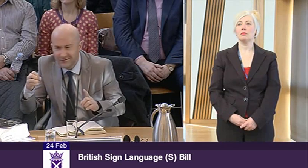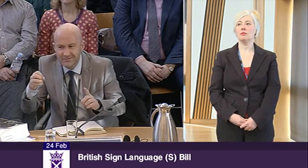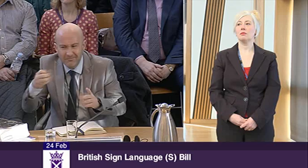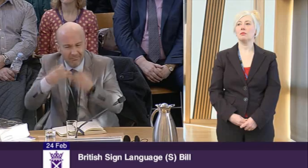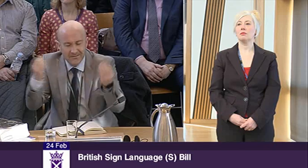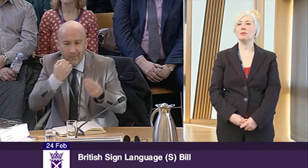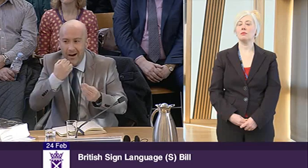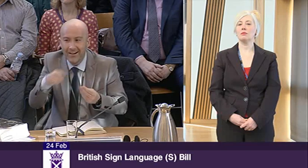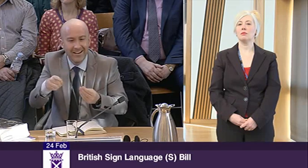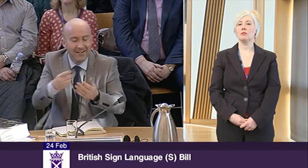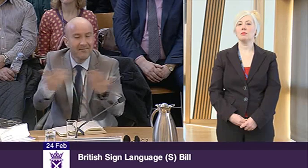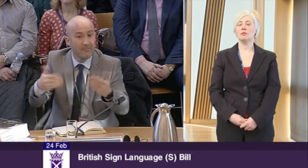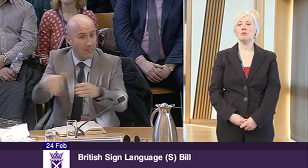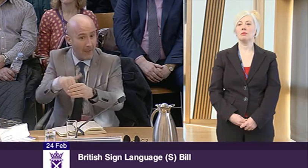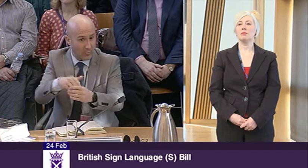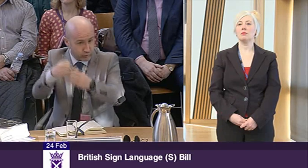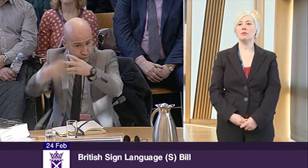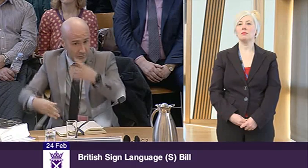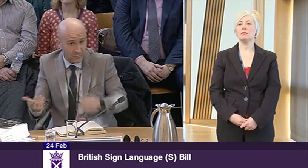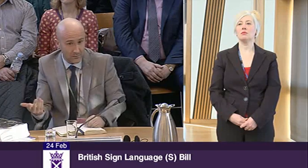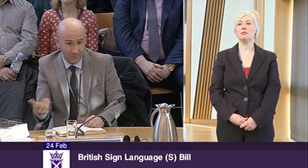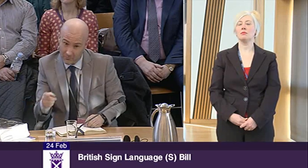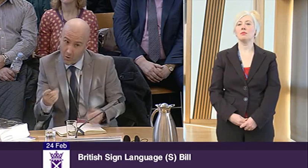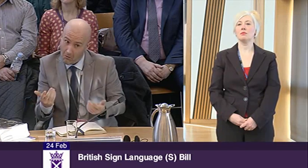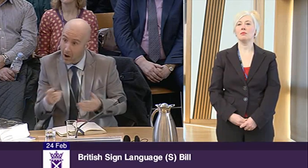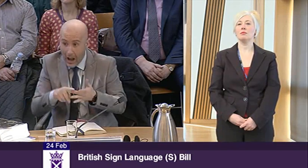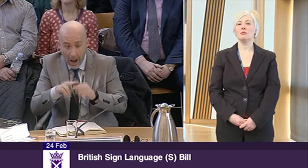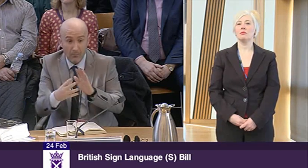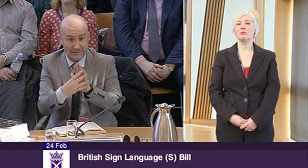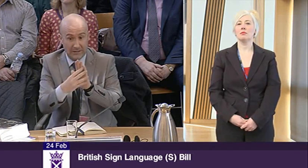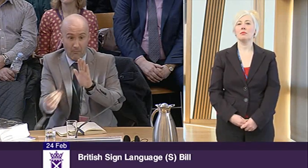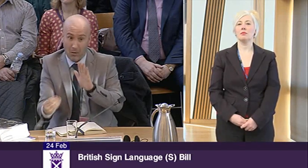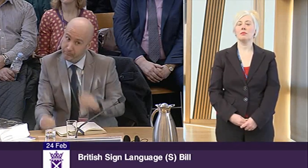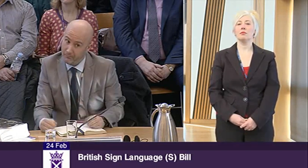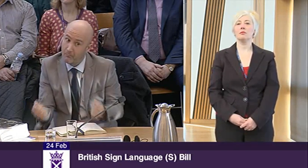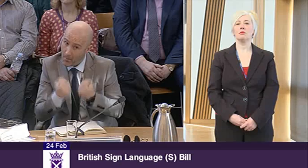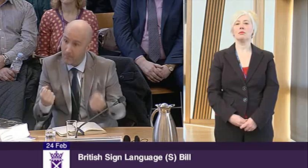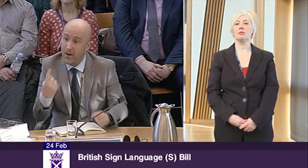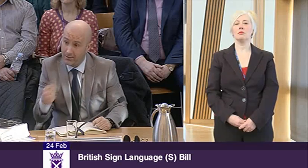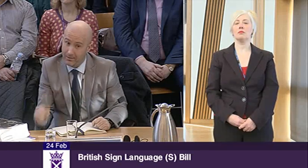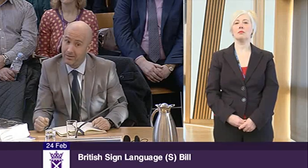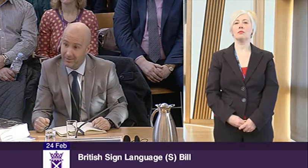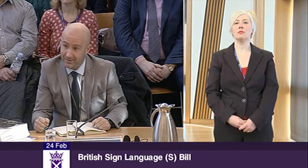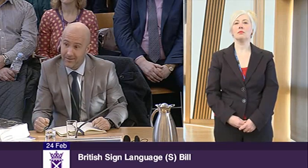members. The committee had however many contributions to its Facebook page, which is evidence that